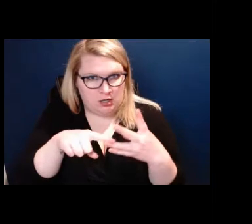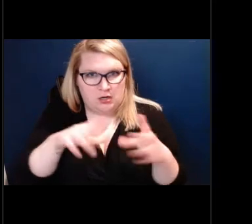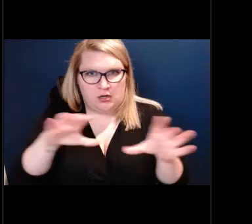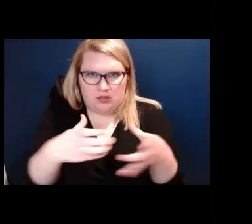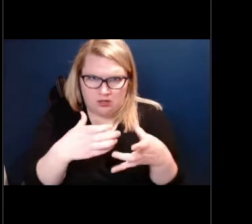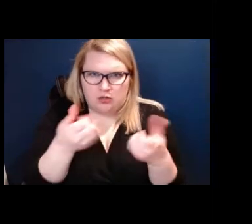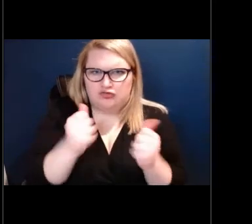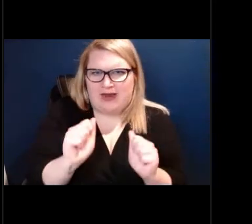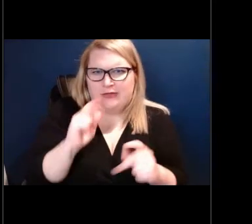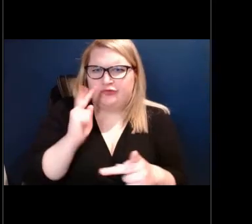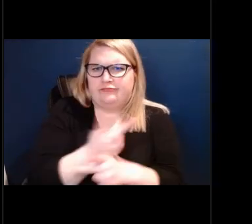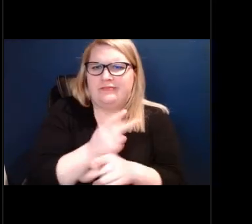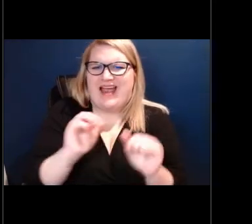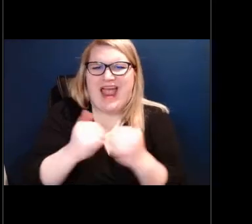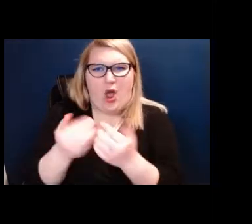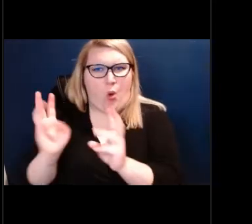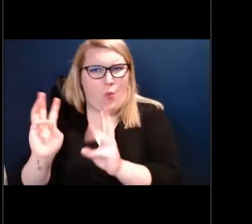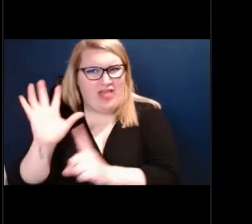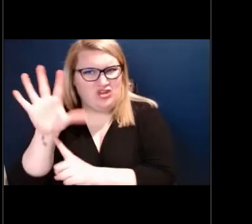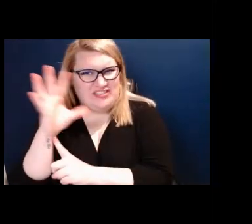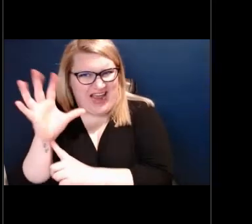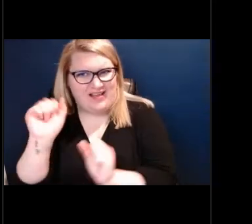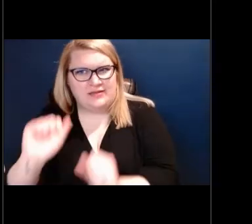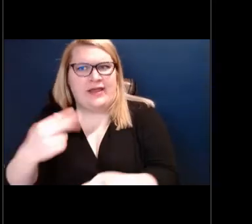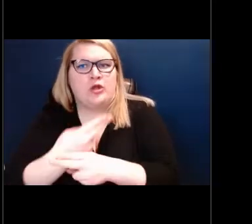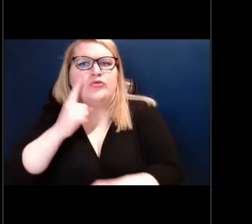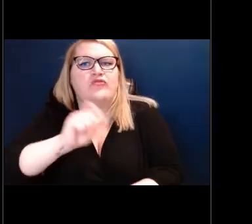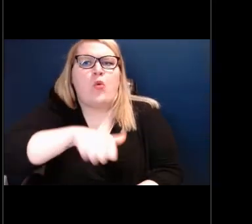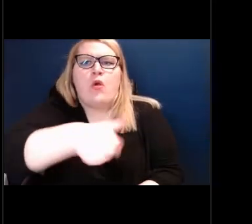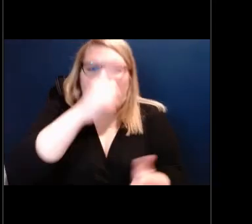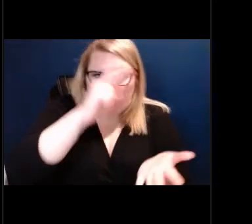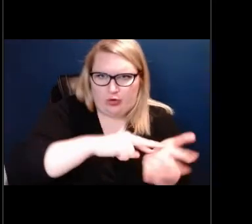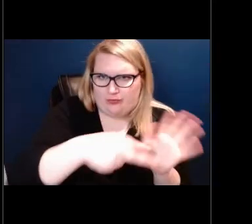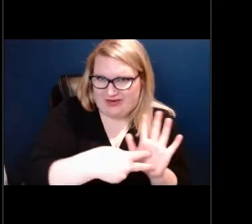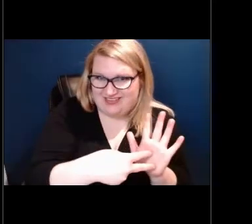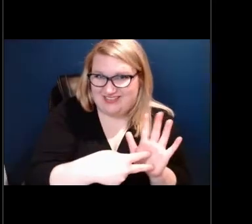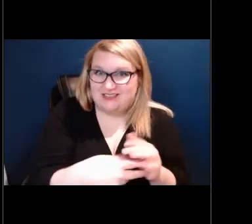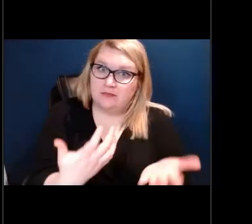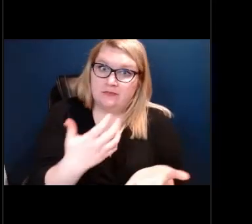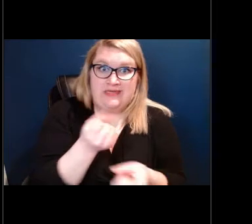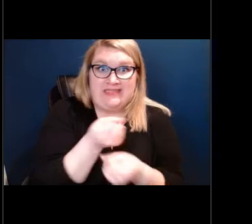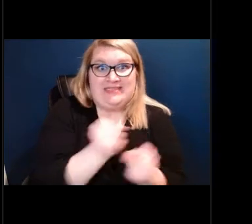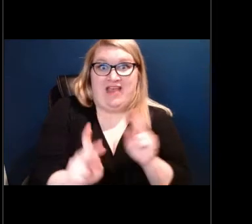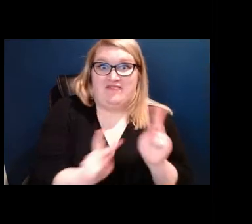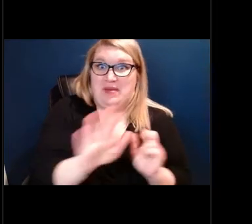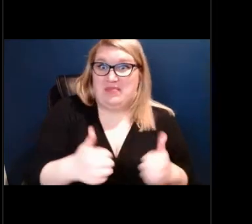weather satellites could also be used for other missions. Saving people's lives was one of those potential other missions.